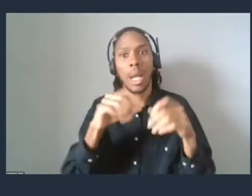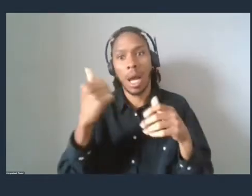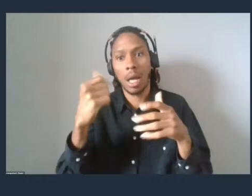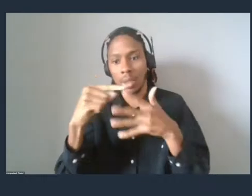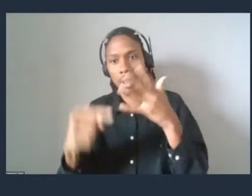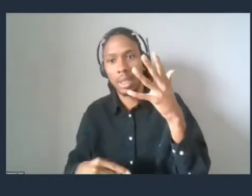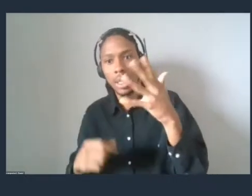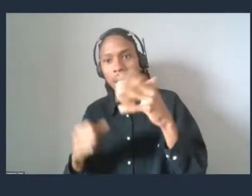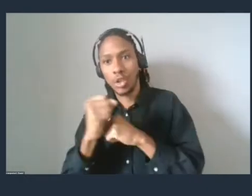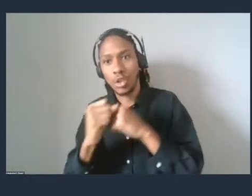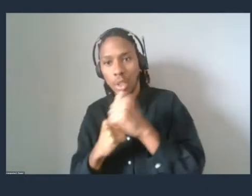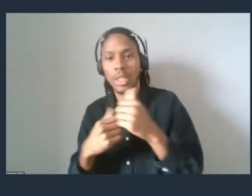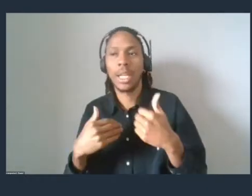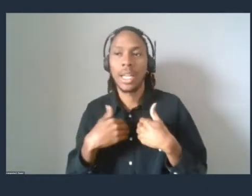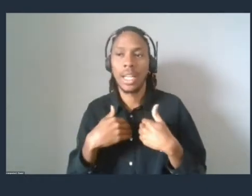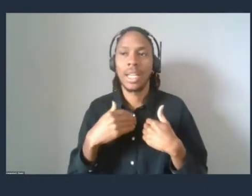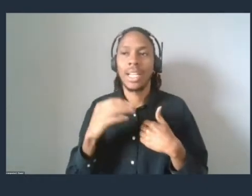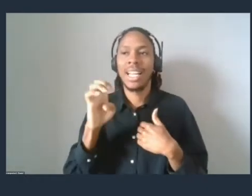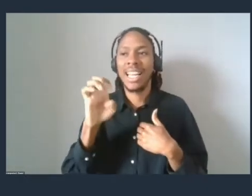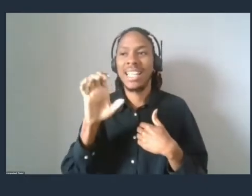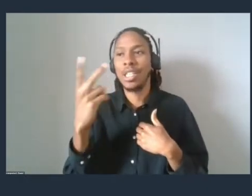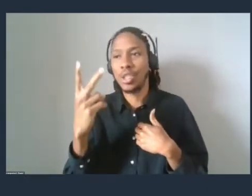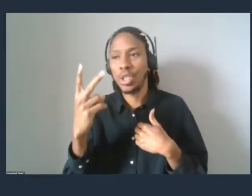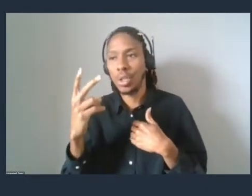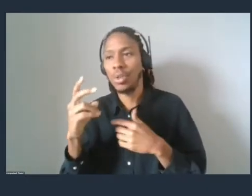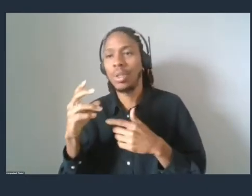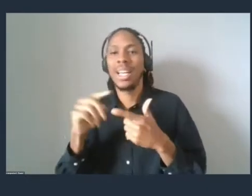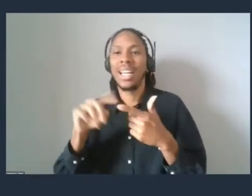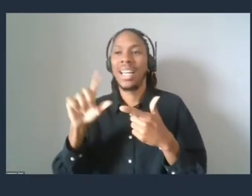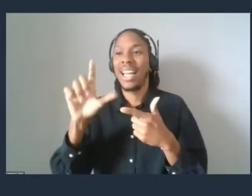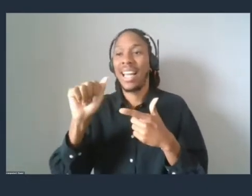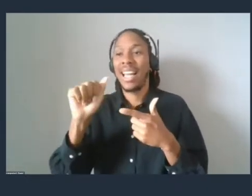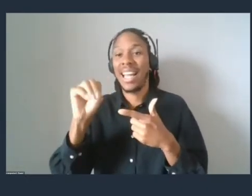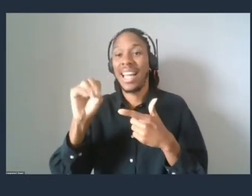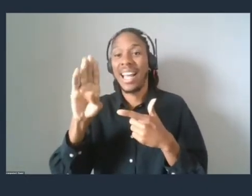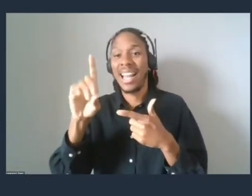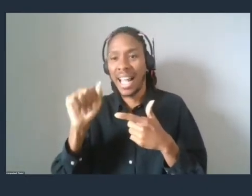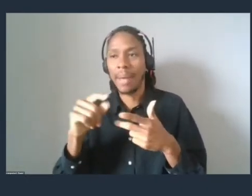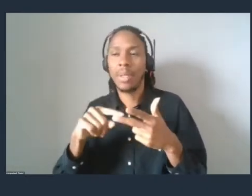You'll have EC2 instances and Lambda functions and other kinds of compute, you'll have databases.